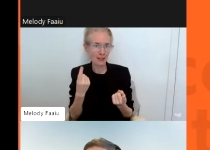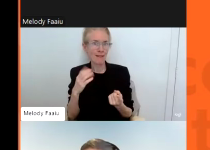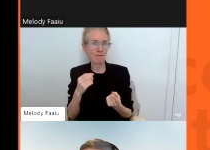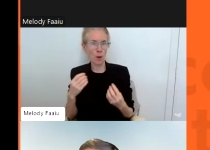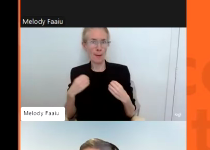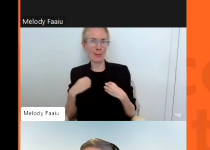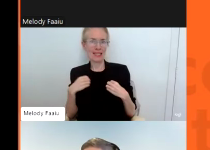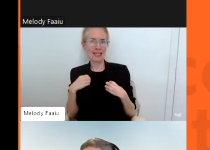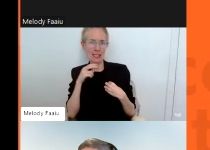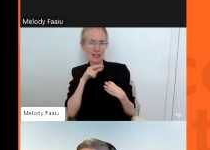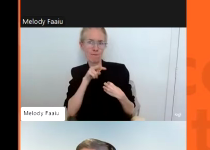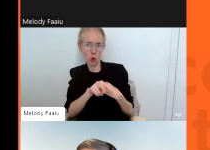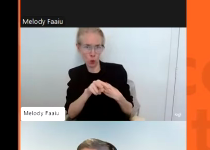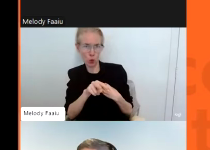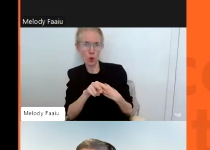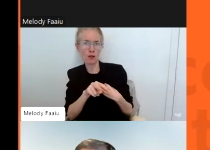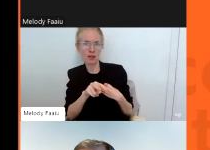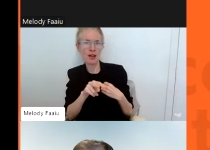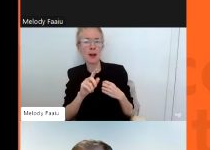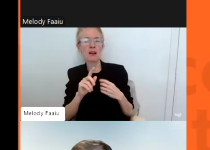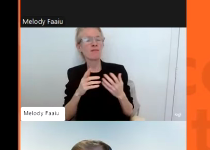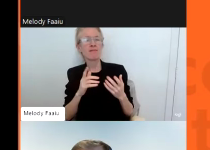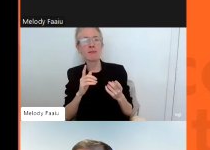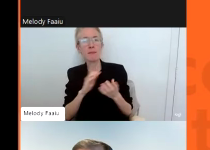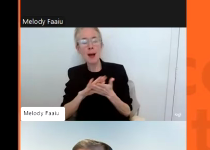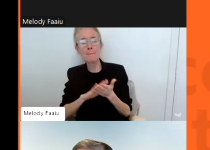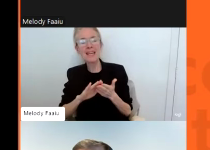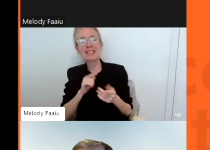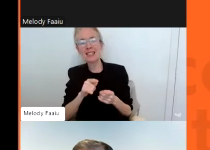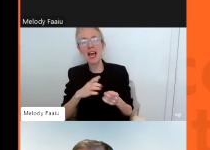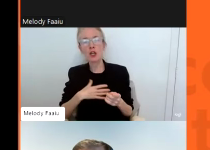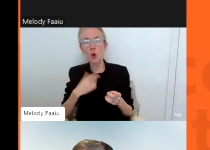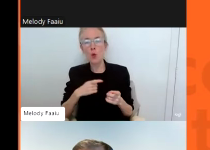just trying to survive in quite a competitive business. We also